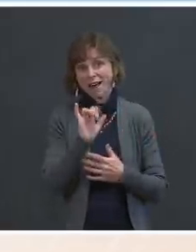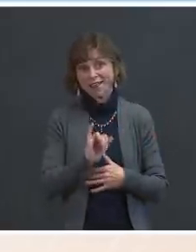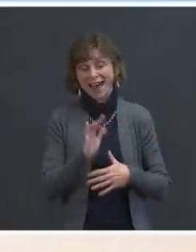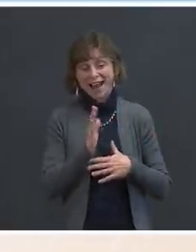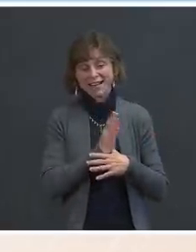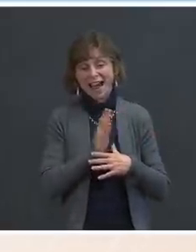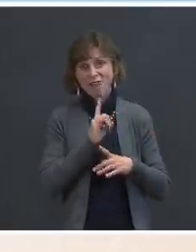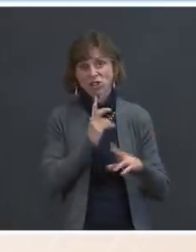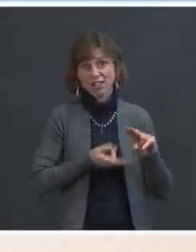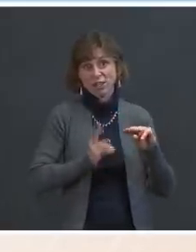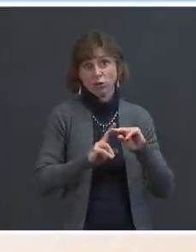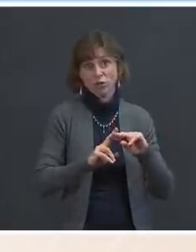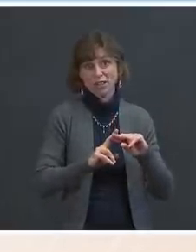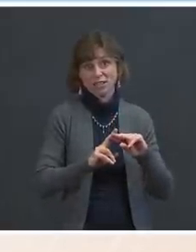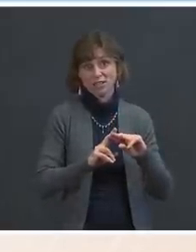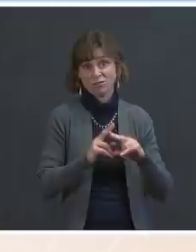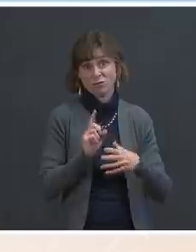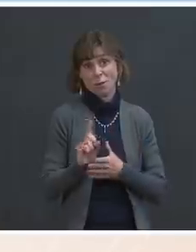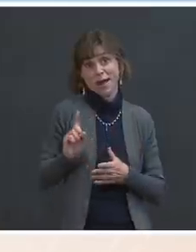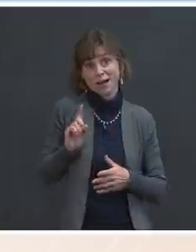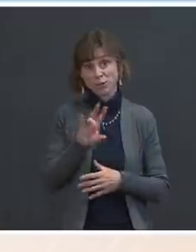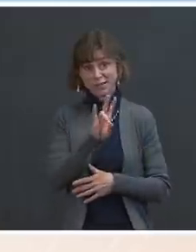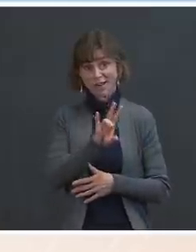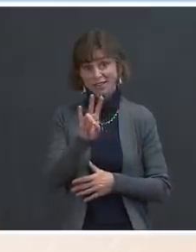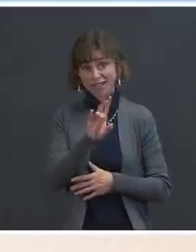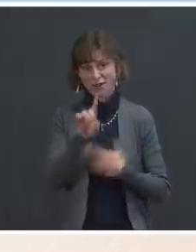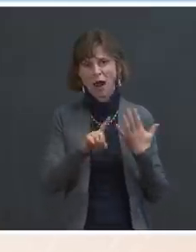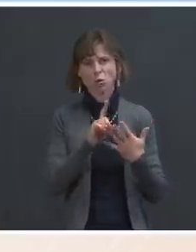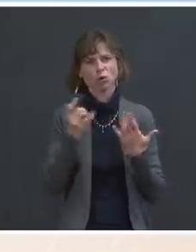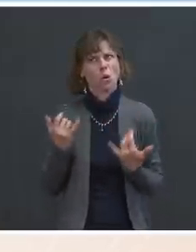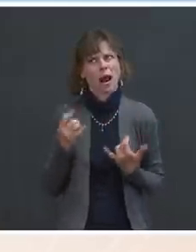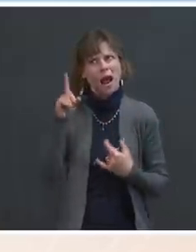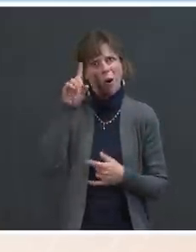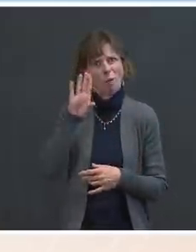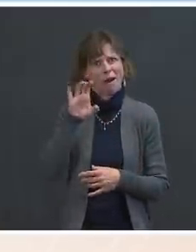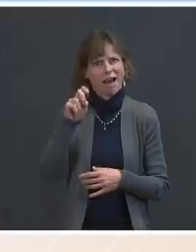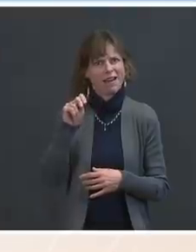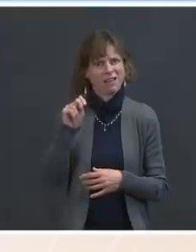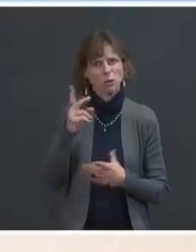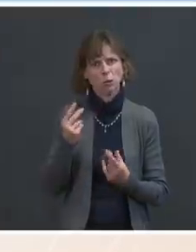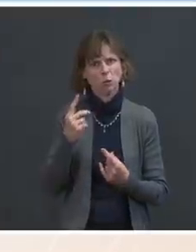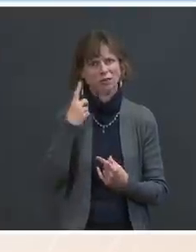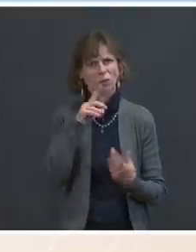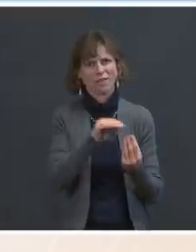So what is the Biden administration doing right now to fix that? Ambassador Jacobson: Well, I think, you know,